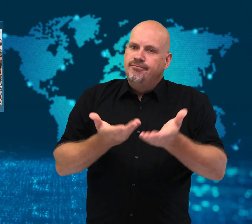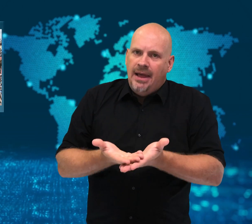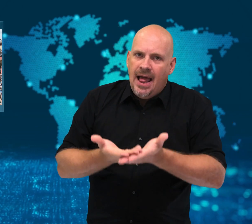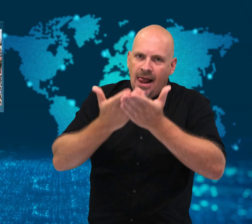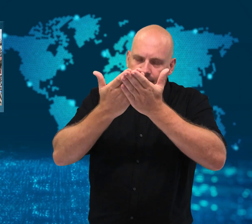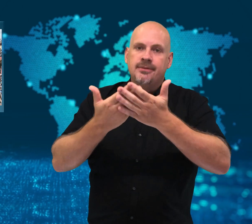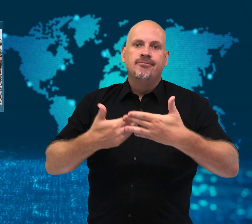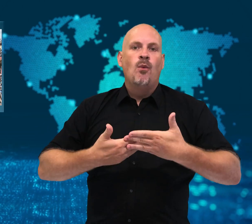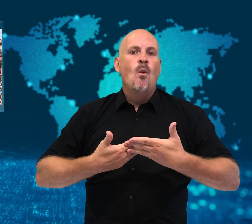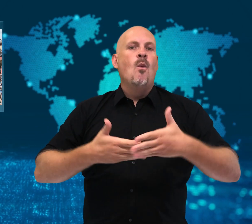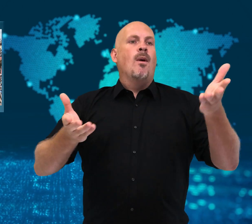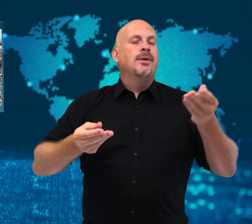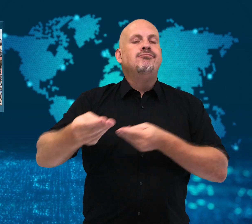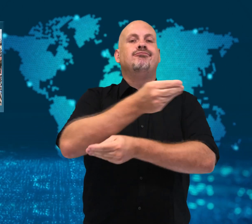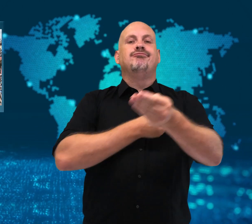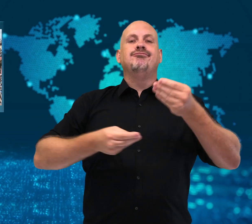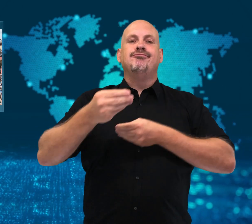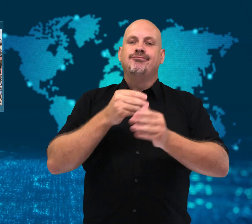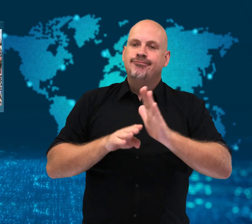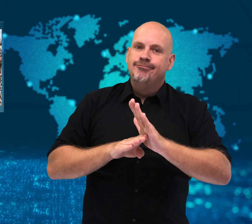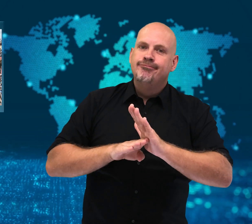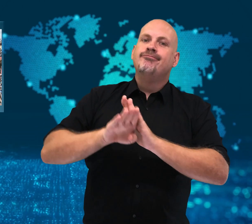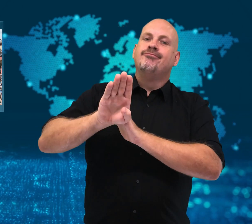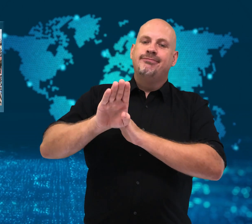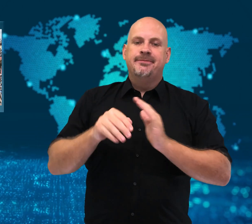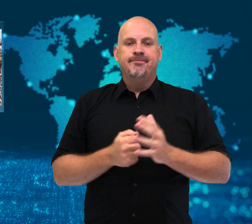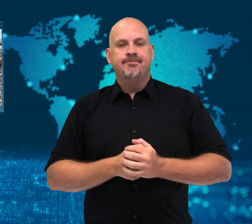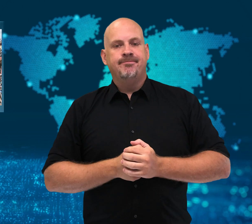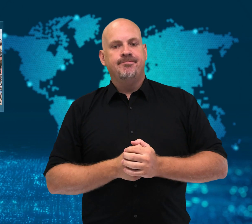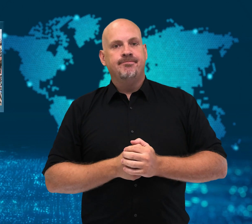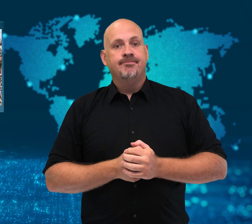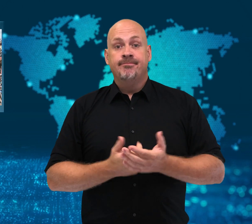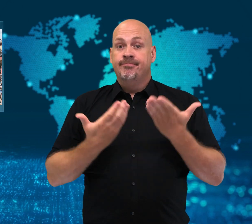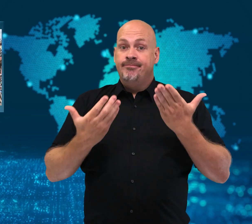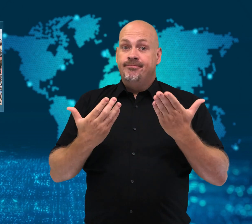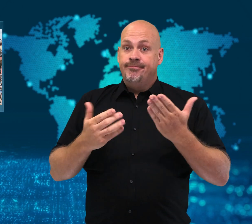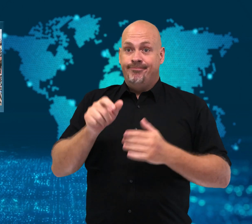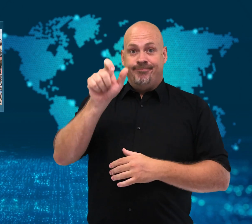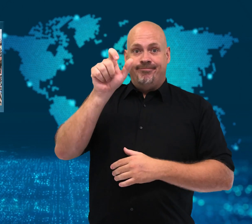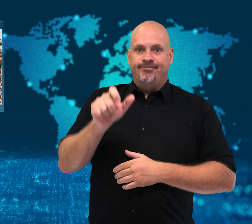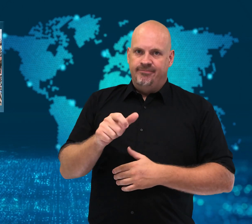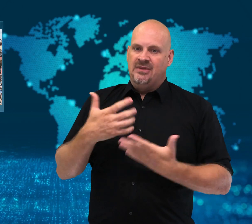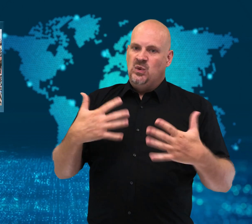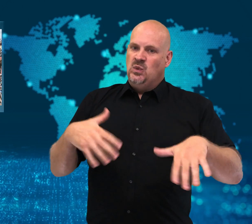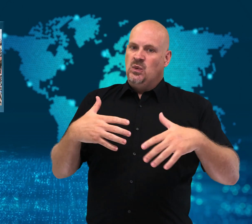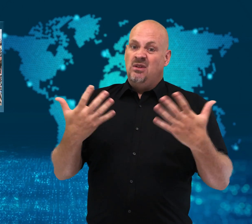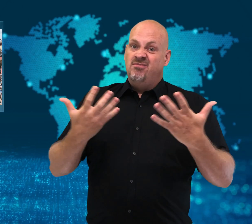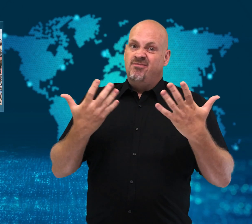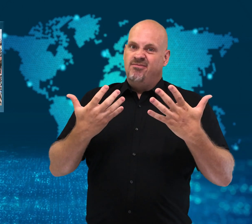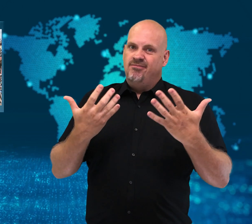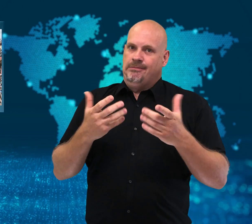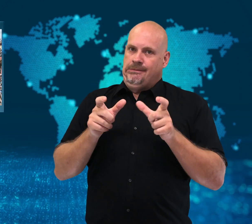and helped one of Africa's last markets to open.